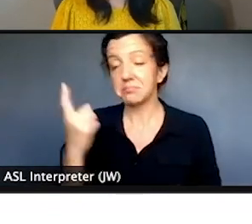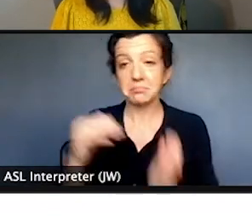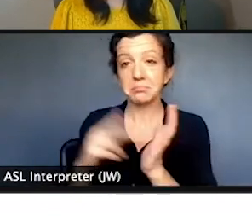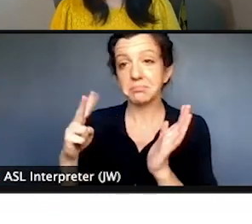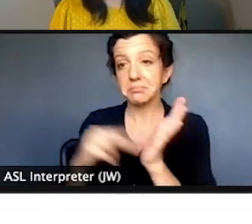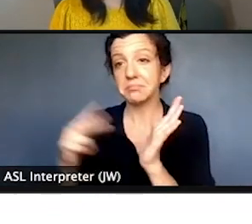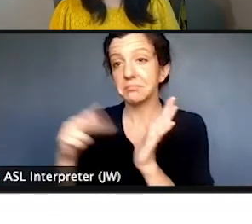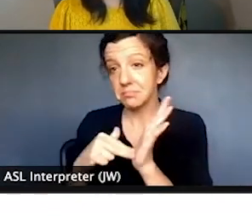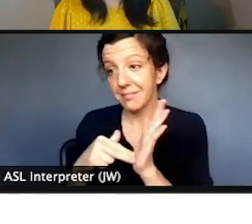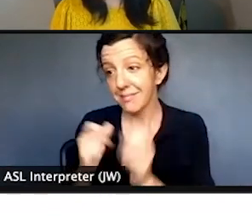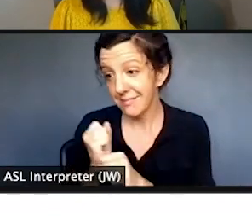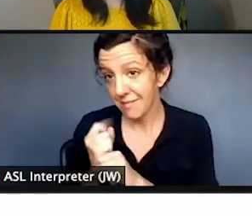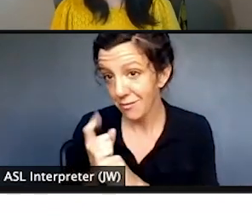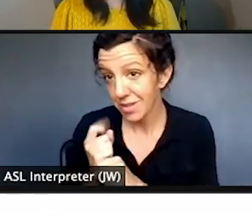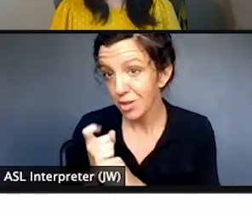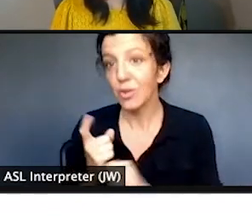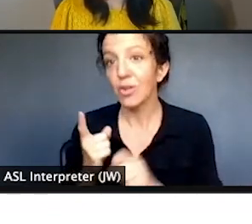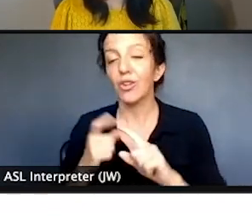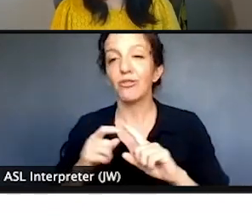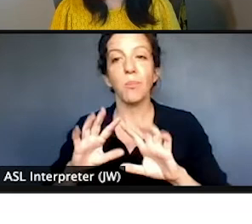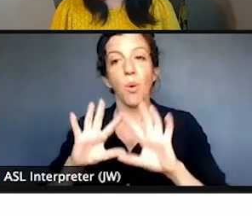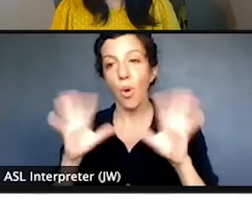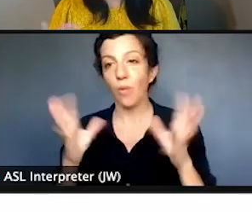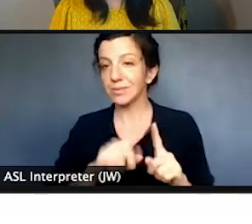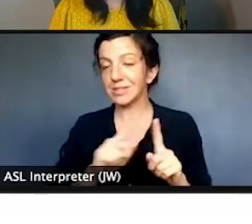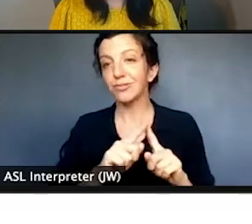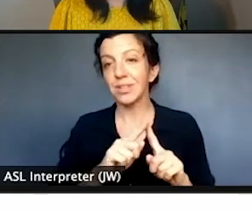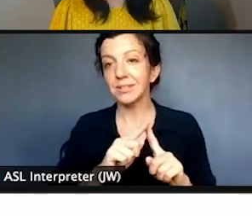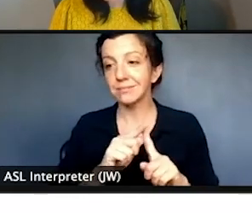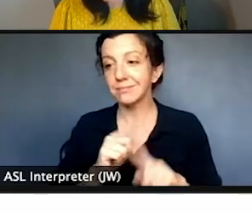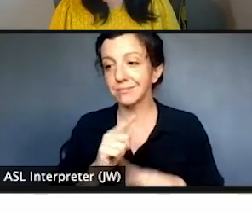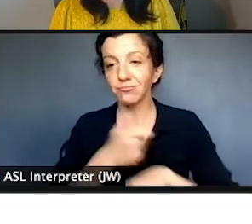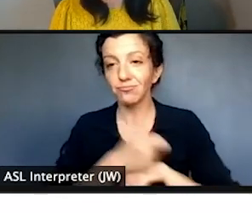that can be put in place. And really, there's three main limitations under this current state law.